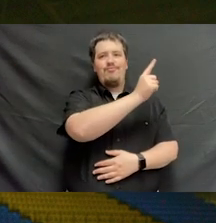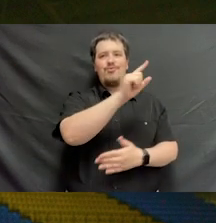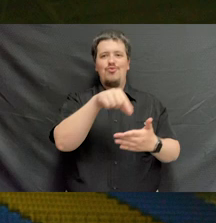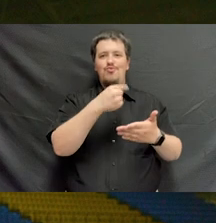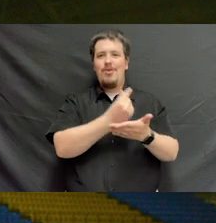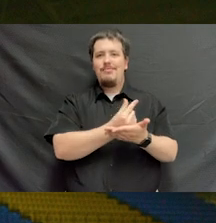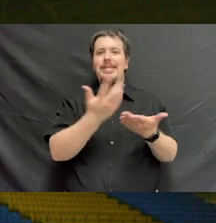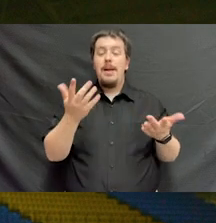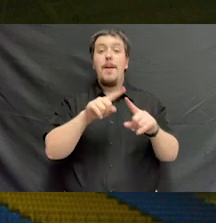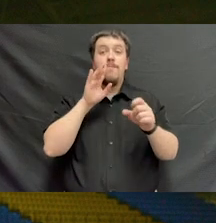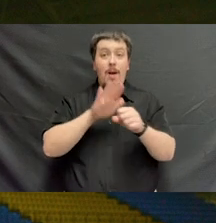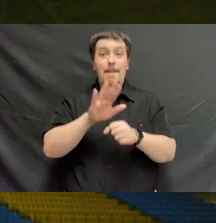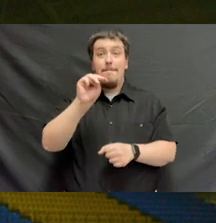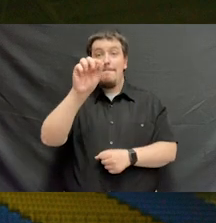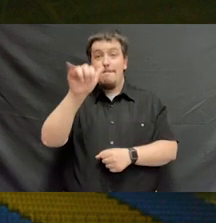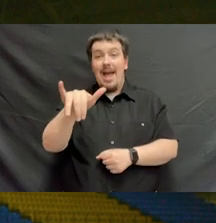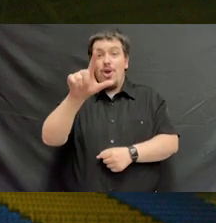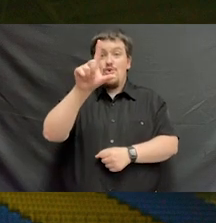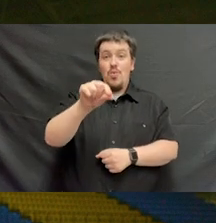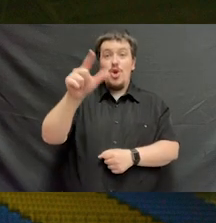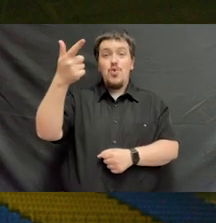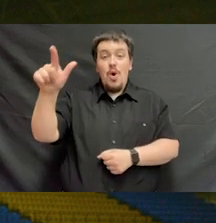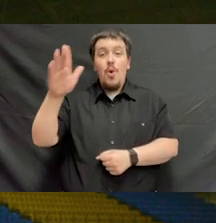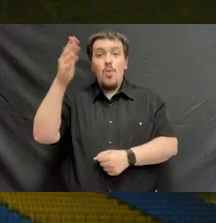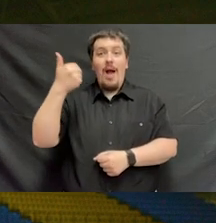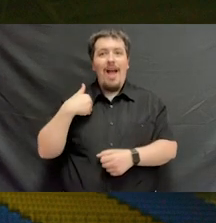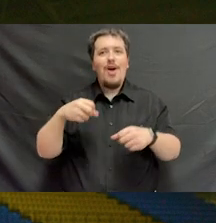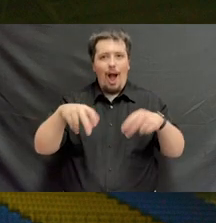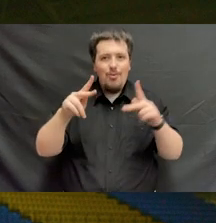I promise you that in May of 2021, you'll have the opportunity to do just that.